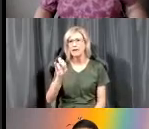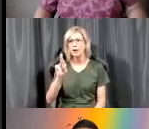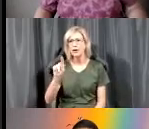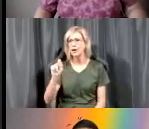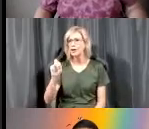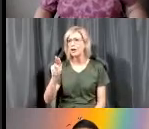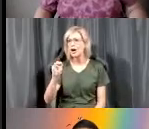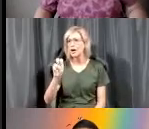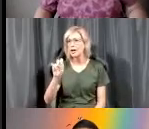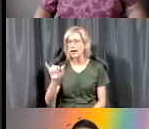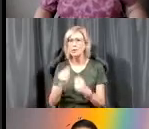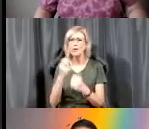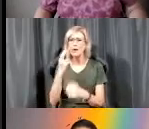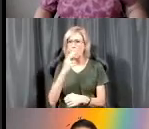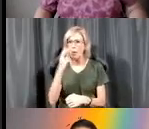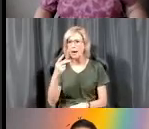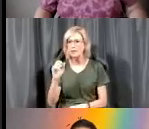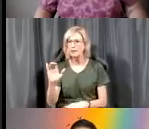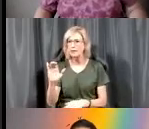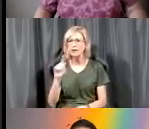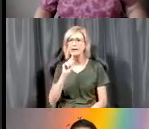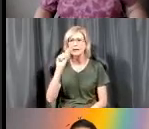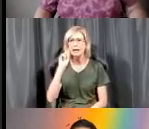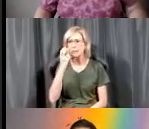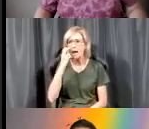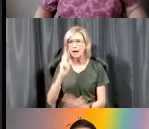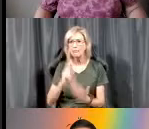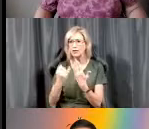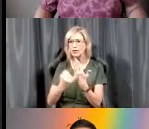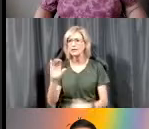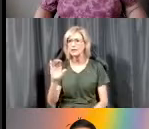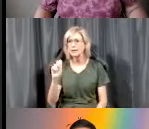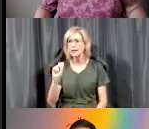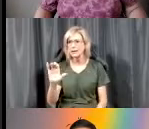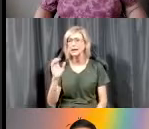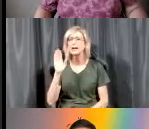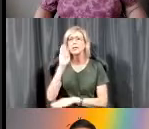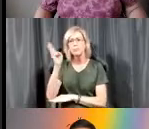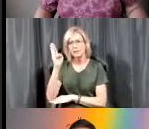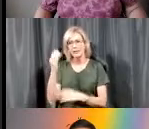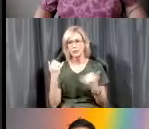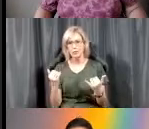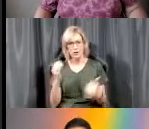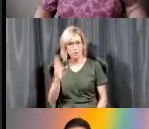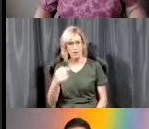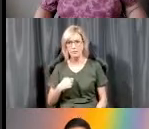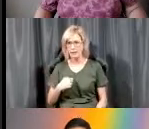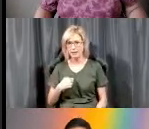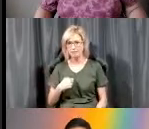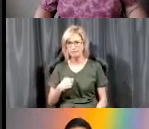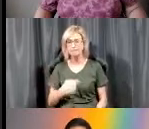Project. Also with the CSC and I am going to be presenting to you today and